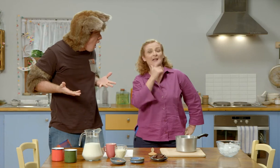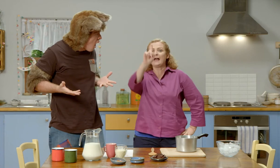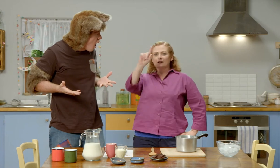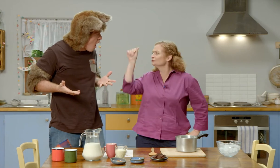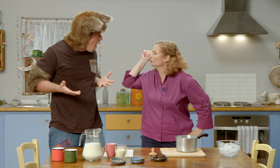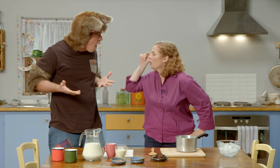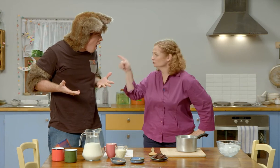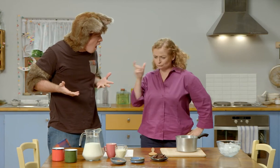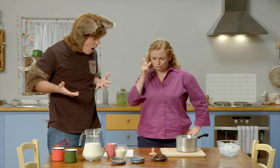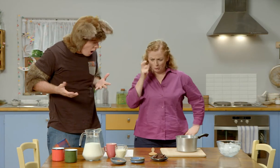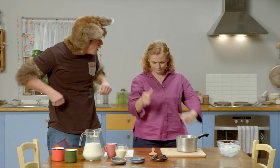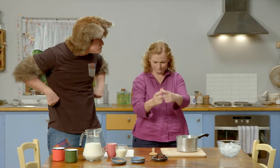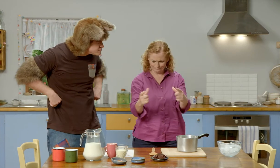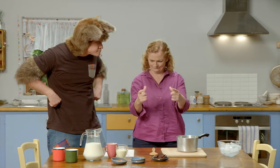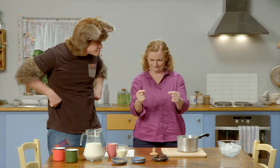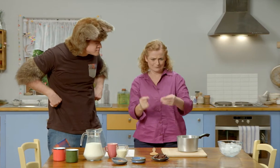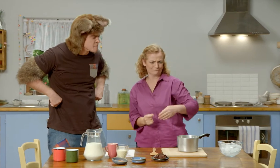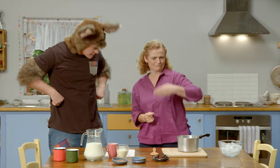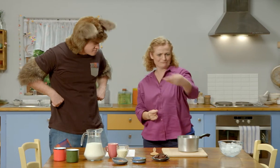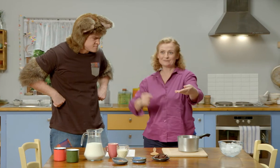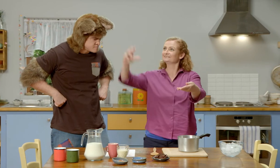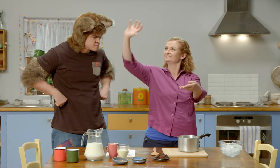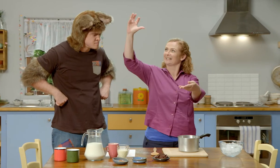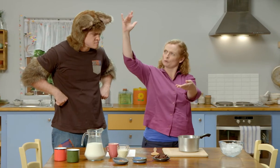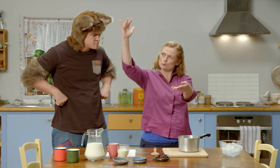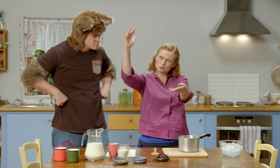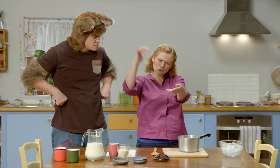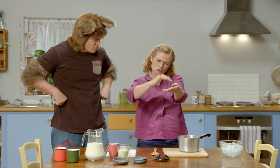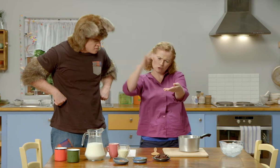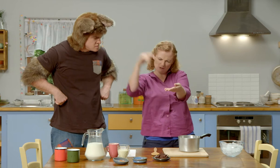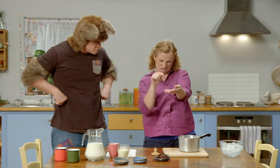Hmm, what happens to chocolate Possum when you leave it in the sun?